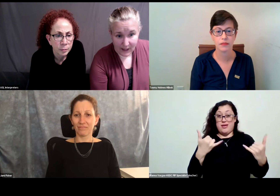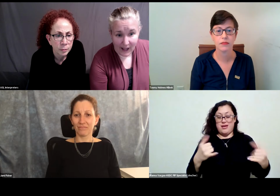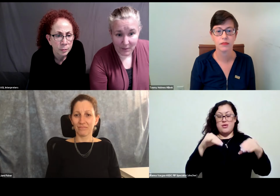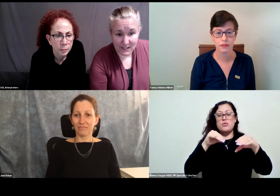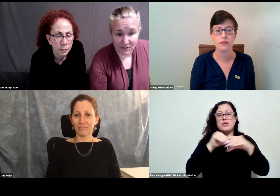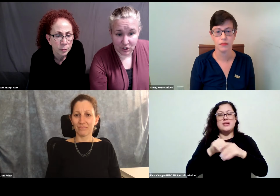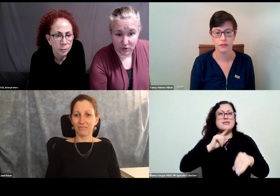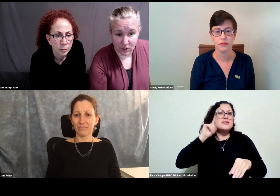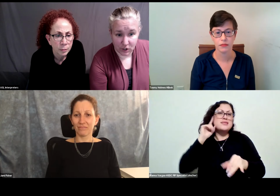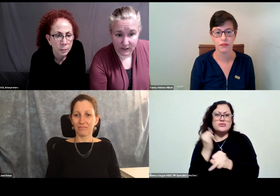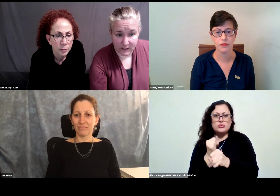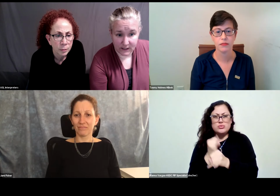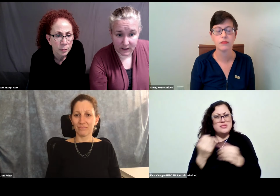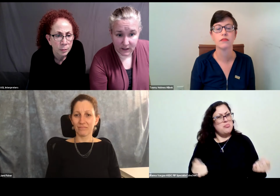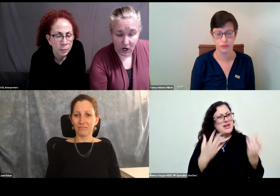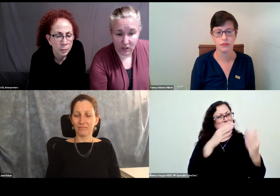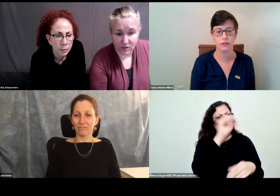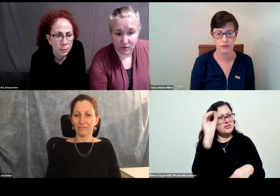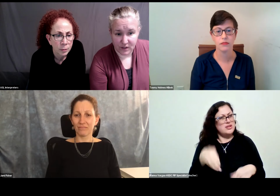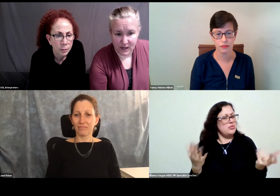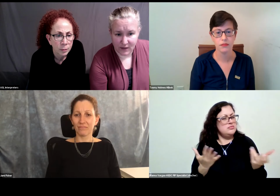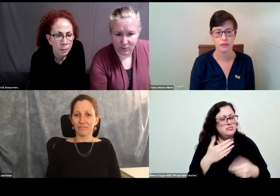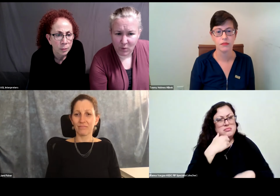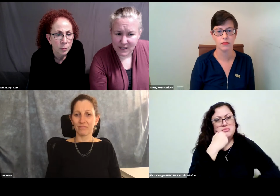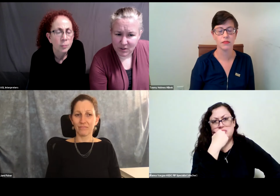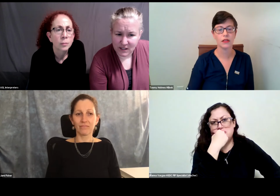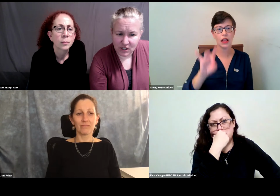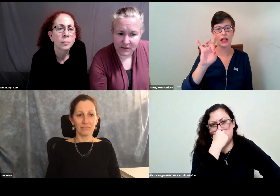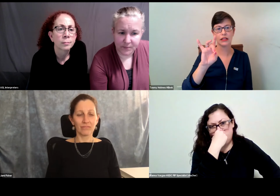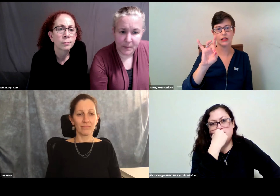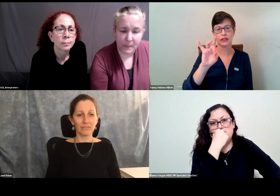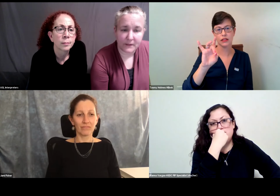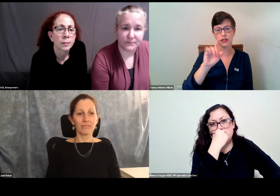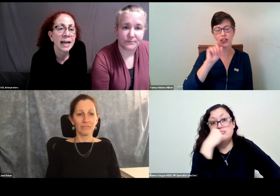How many deaf children currently are in schools for the Deaf what was that percentage again eight.